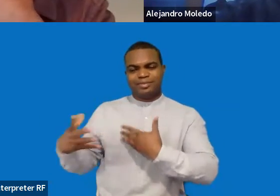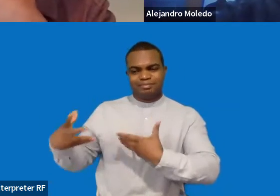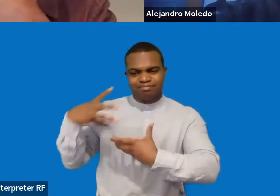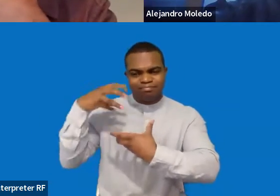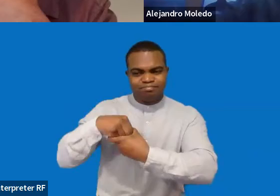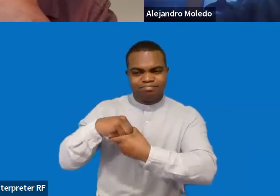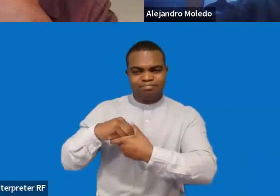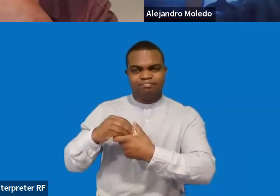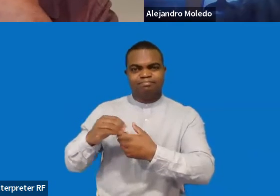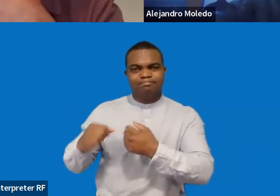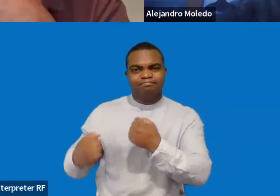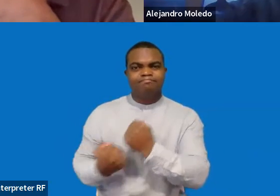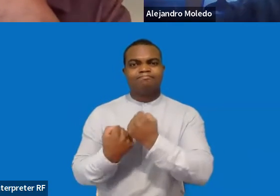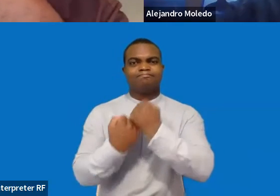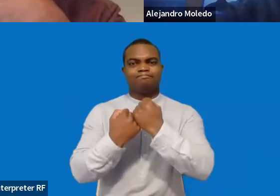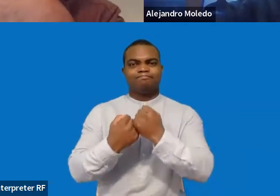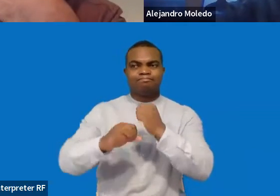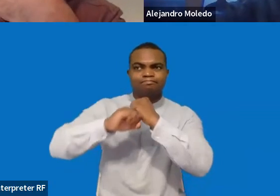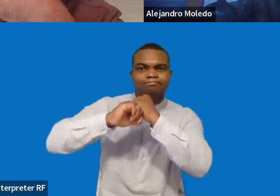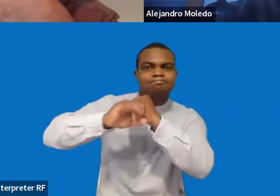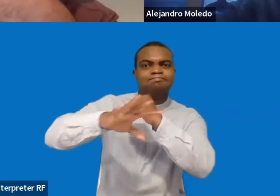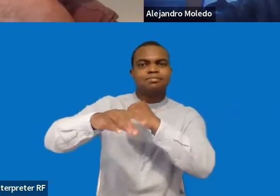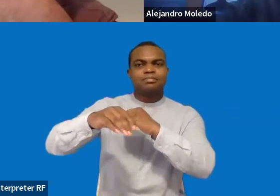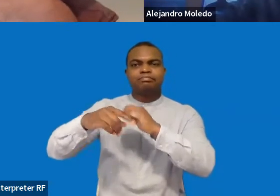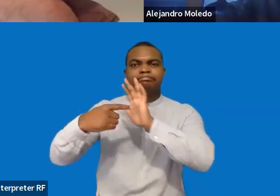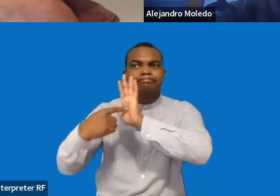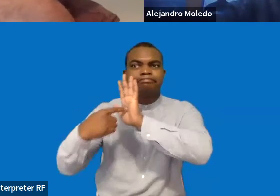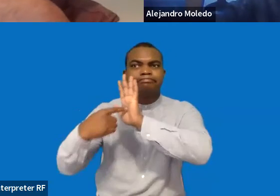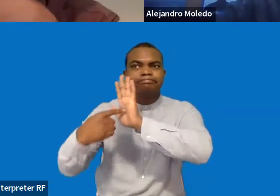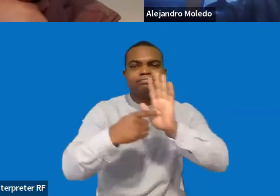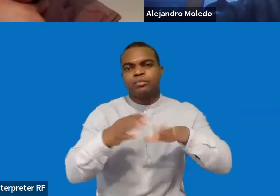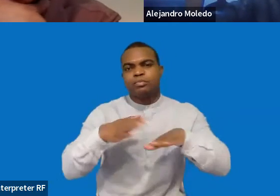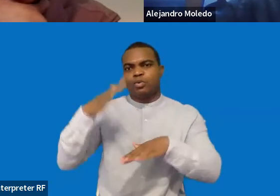Finally, we didn't see clearly in the legislation